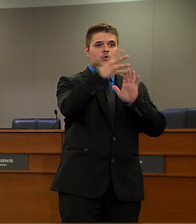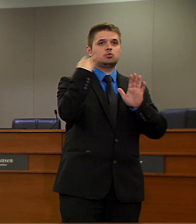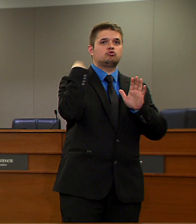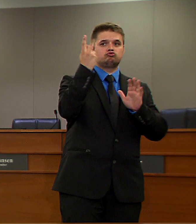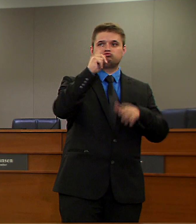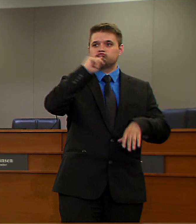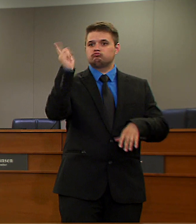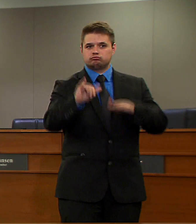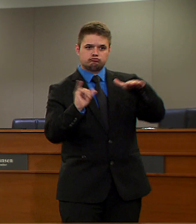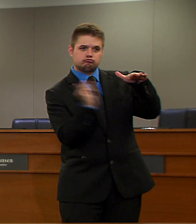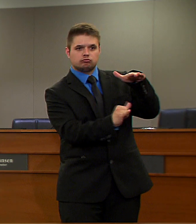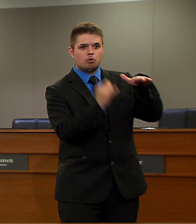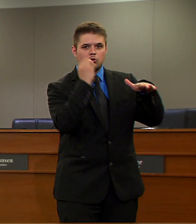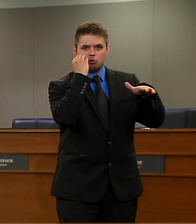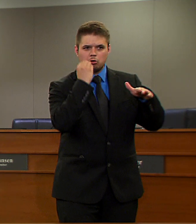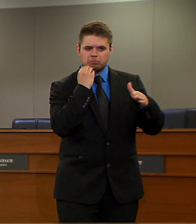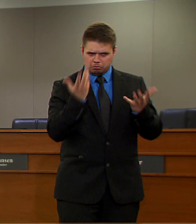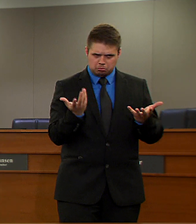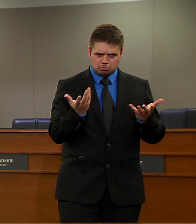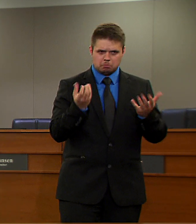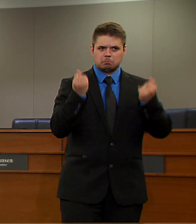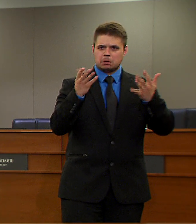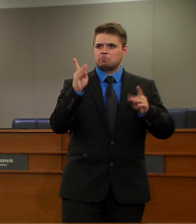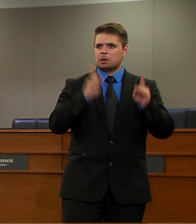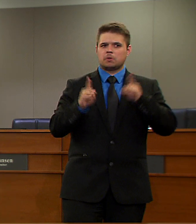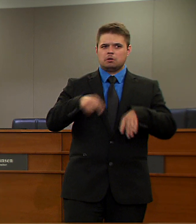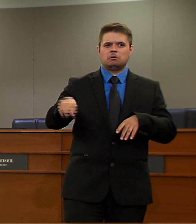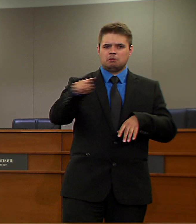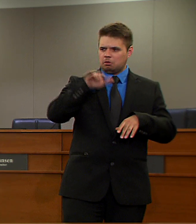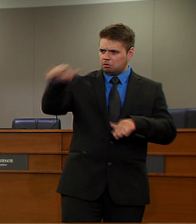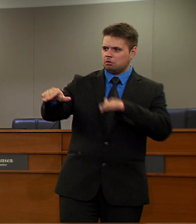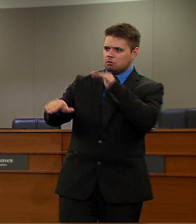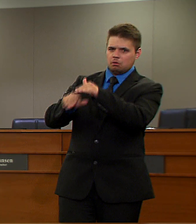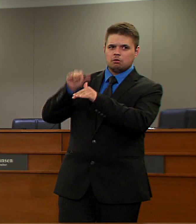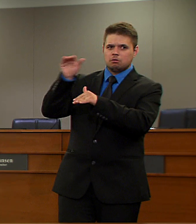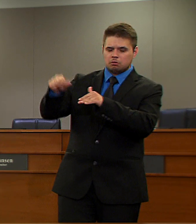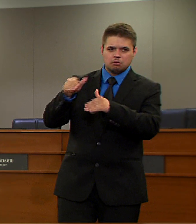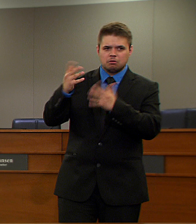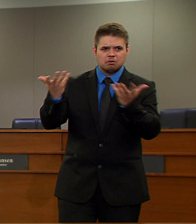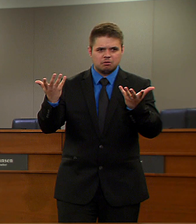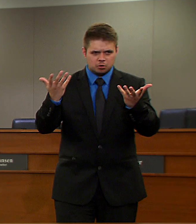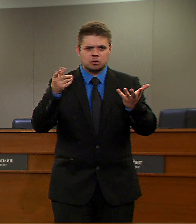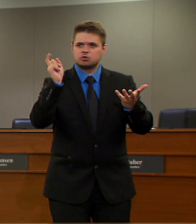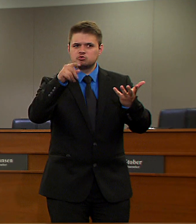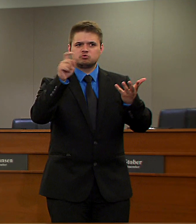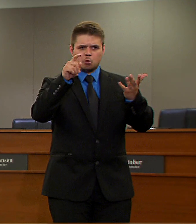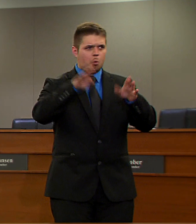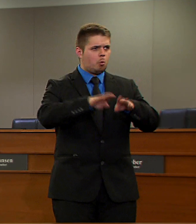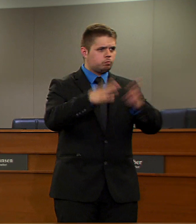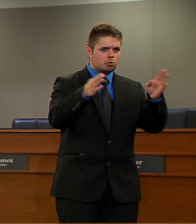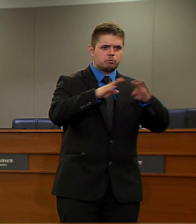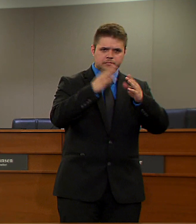received a lot of questions asking why the City doesn't reopen businesses and resume